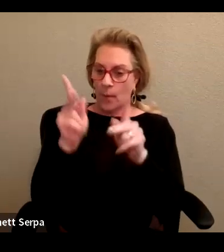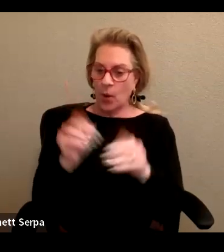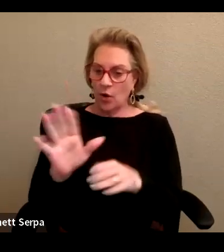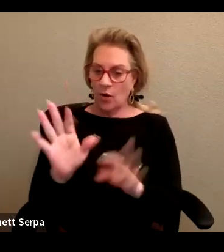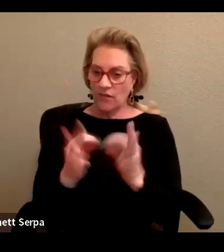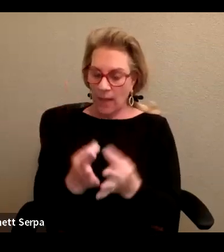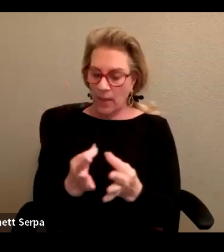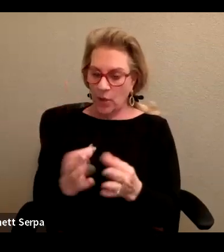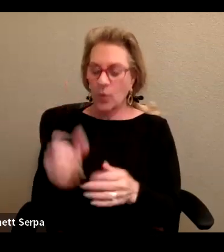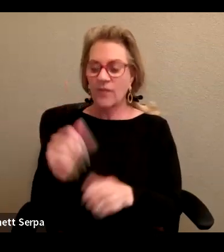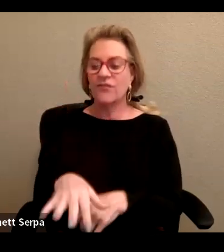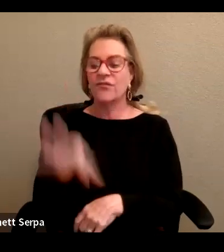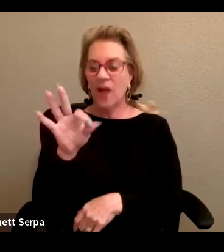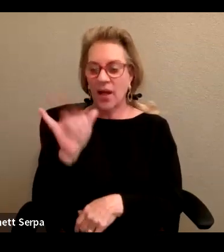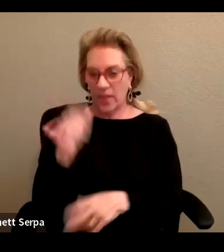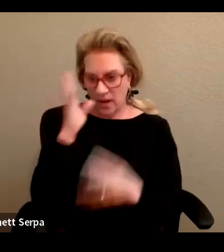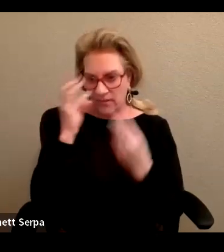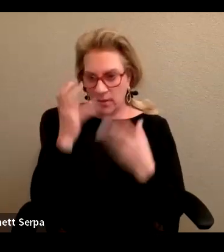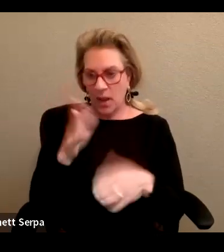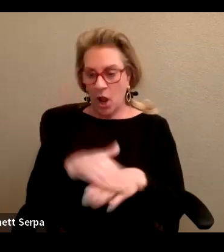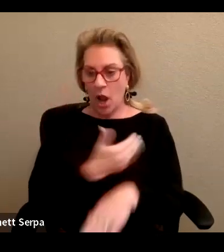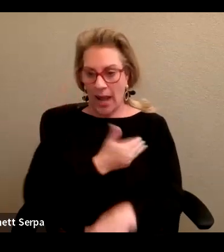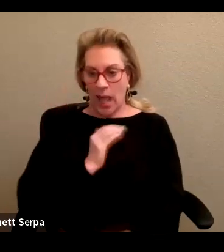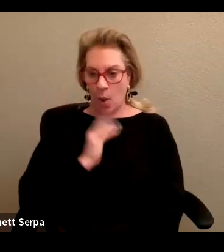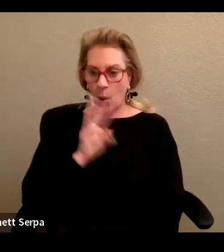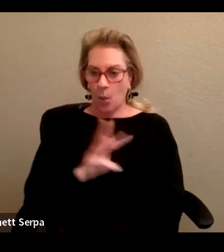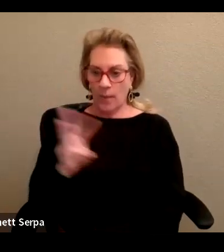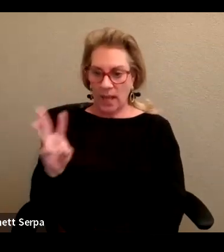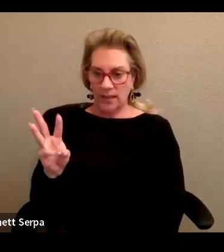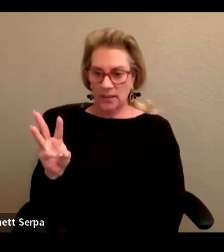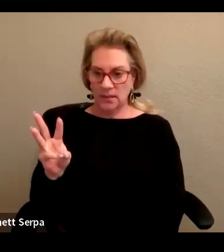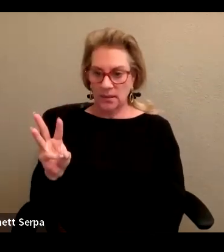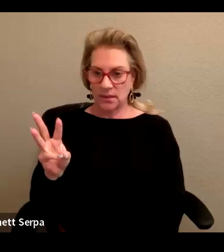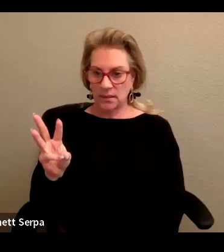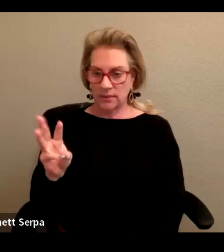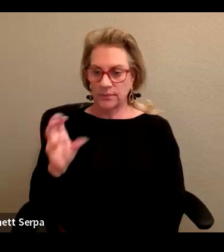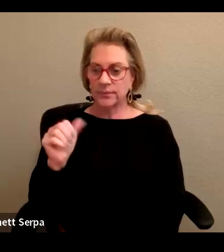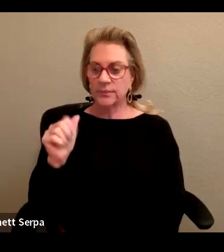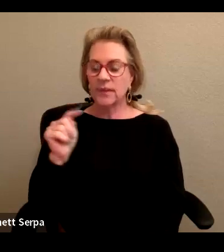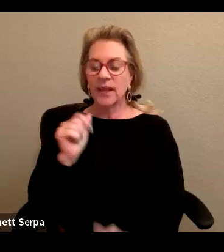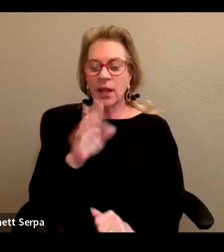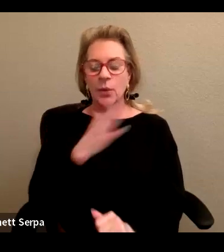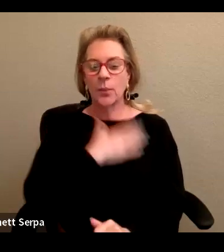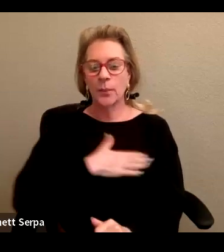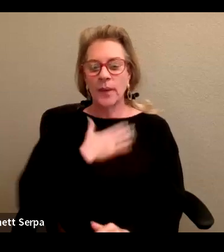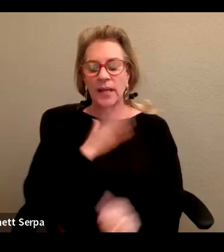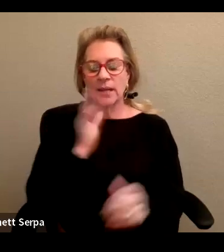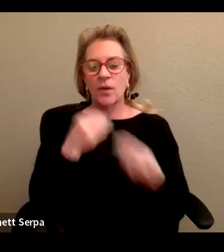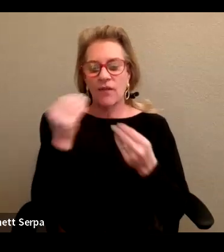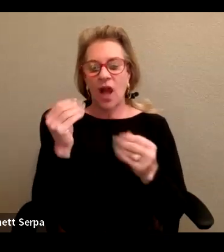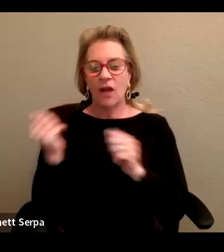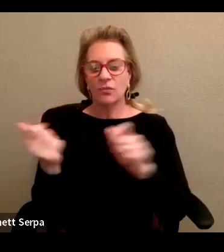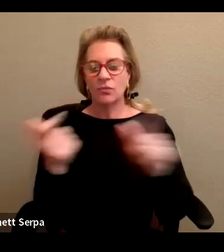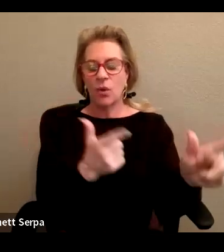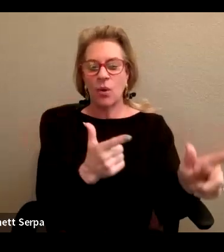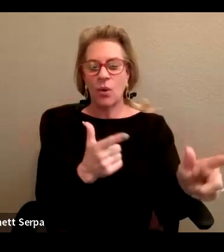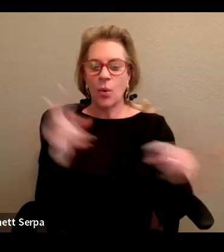find that information on our website um cat do you want to provide folks a sort of an overview where